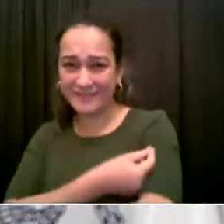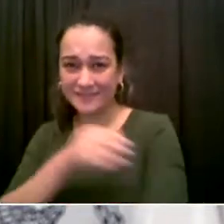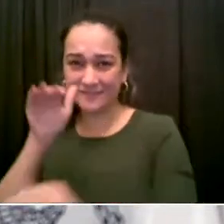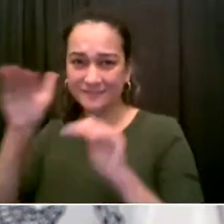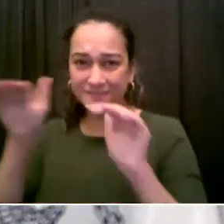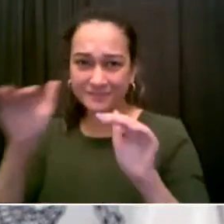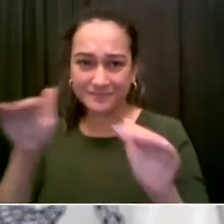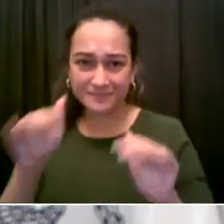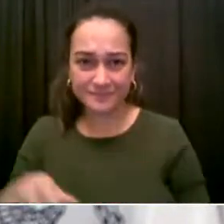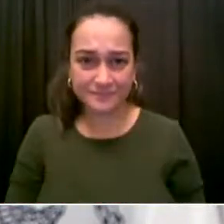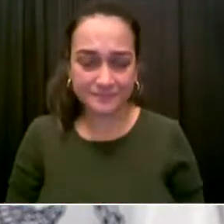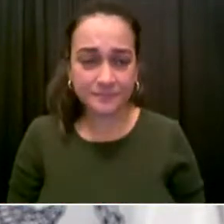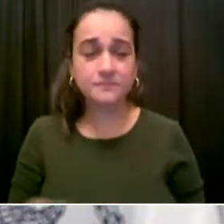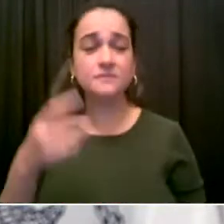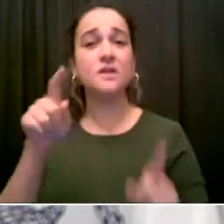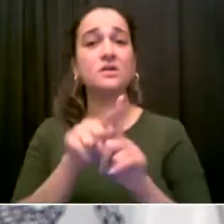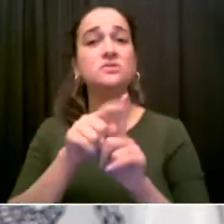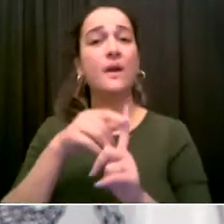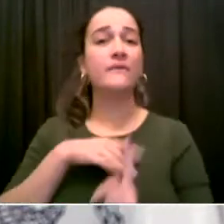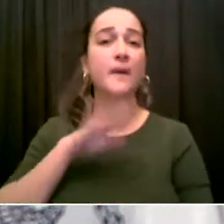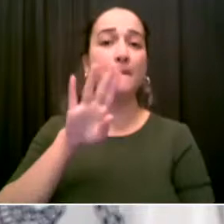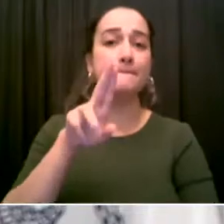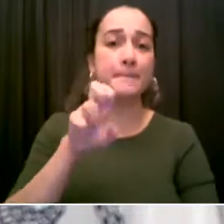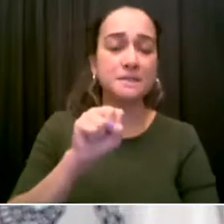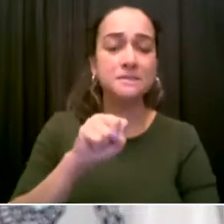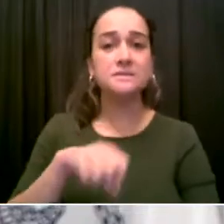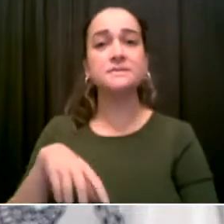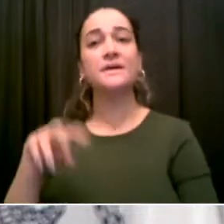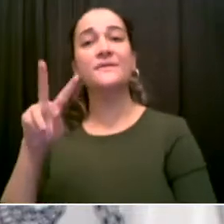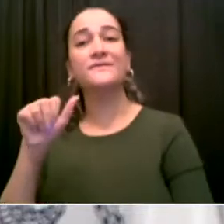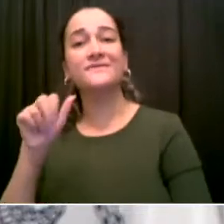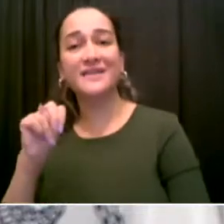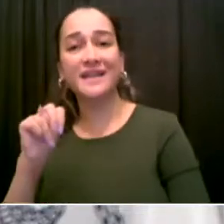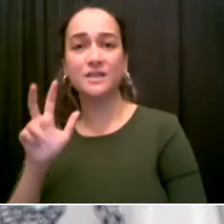IT'S KNOCKING ON DOORS AND HAVING CCVAINATION SITES AND BUSES AND FANS THT A CAN BE IN THE NEIGHBORHOOD